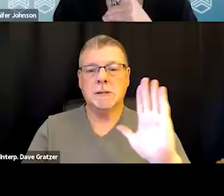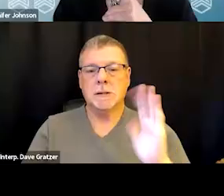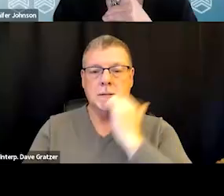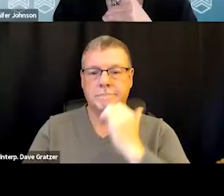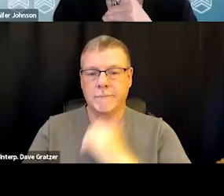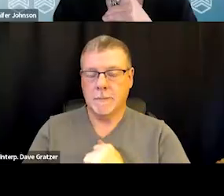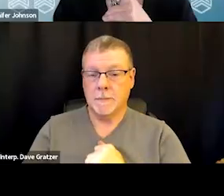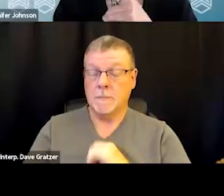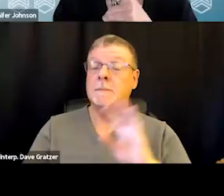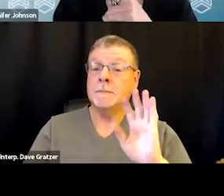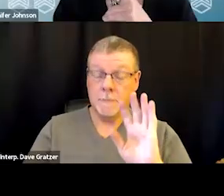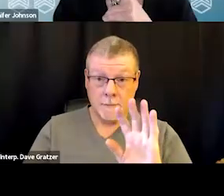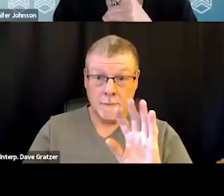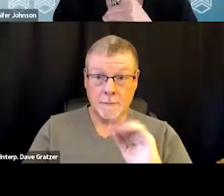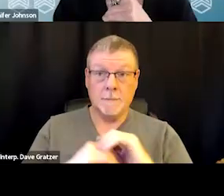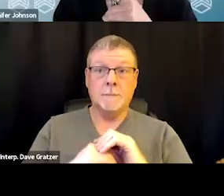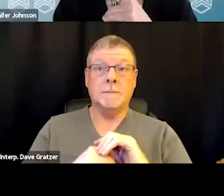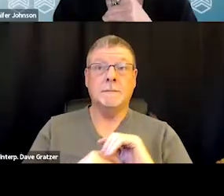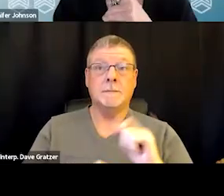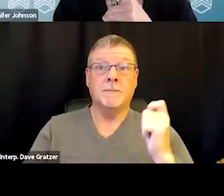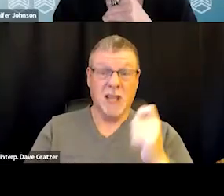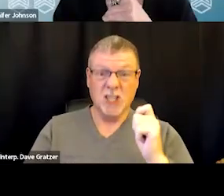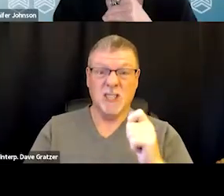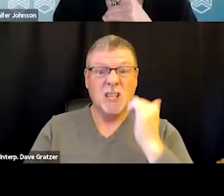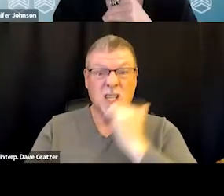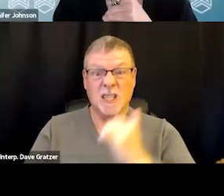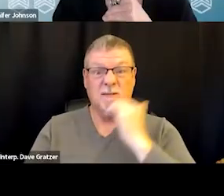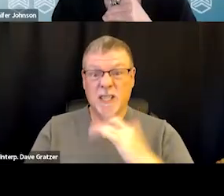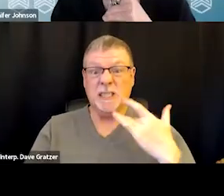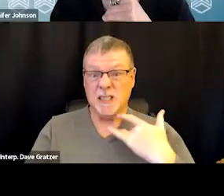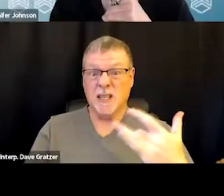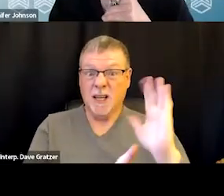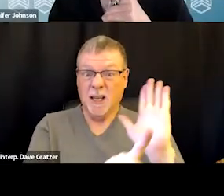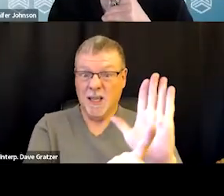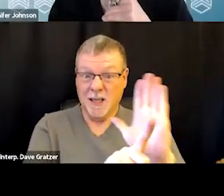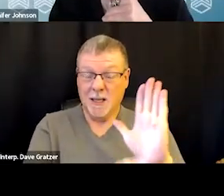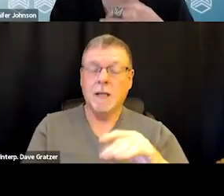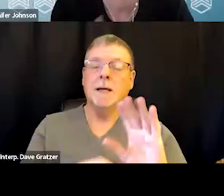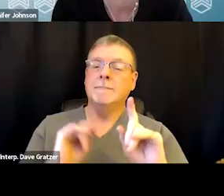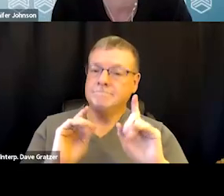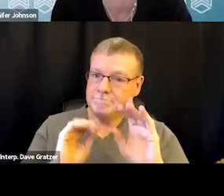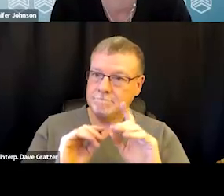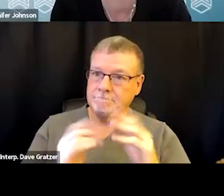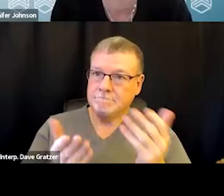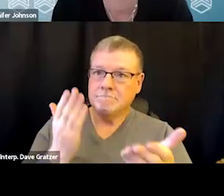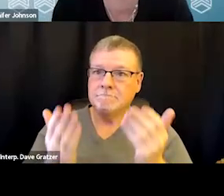Um, if, if this judge is like that every single day, um, perhaps, uh, that's